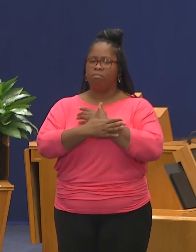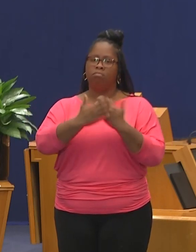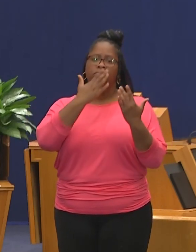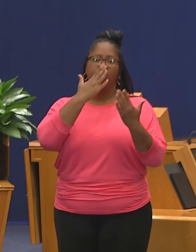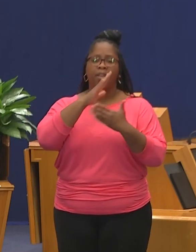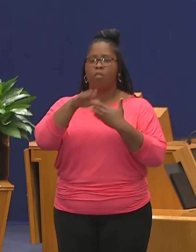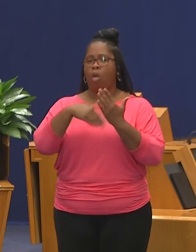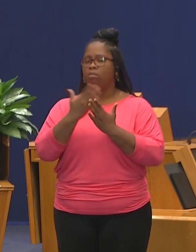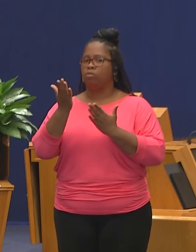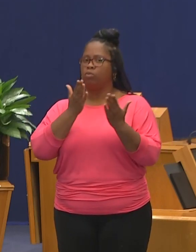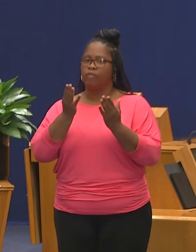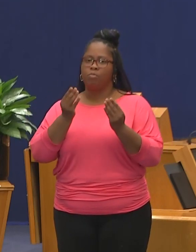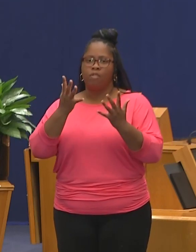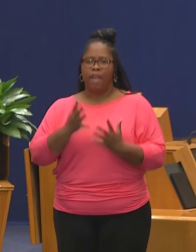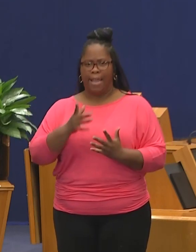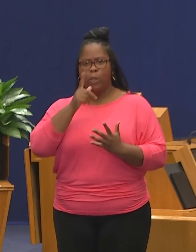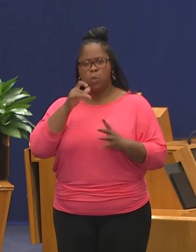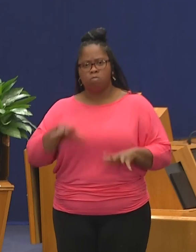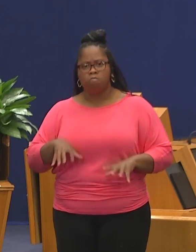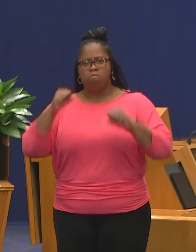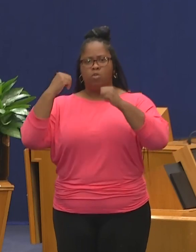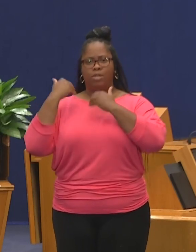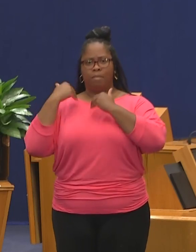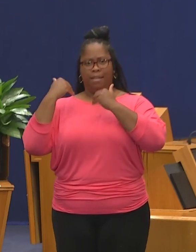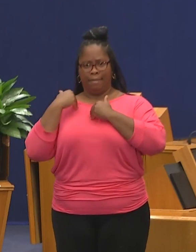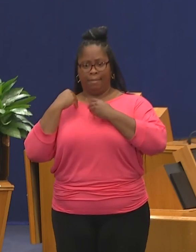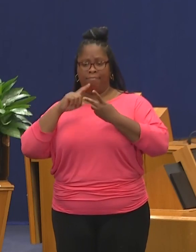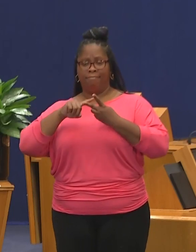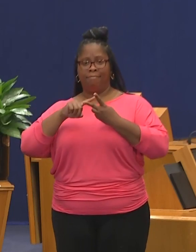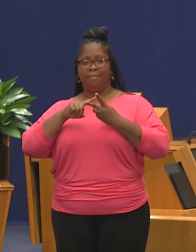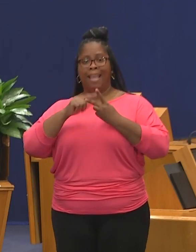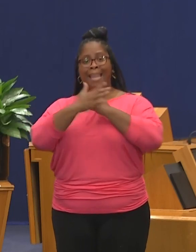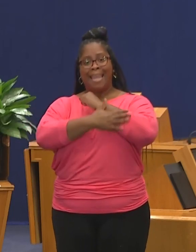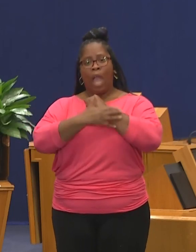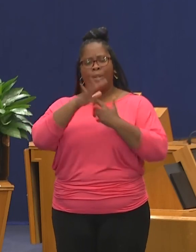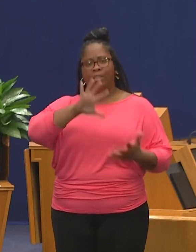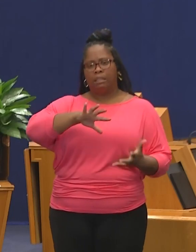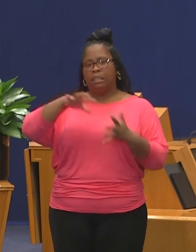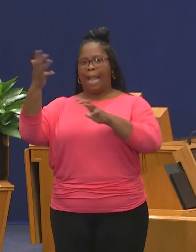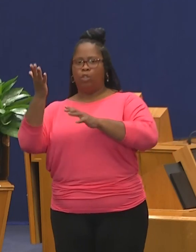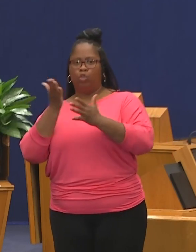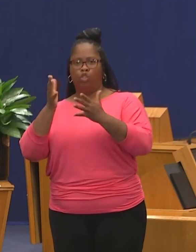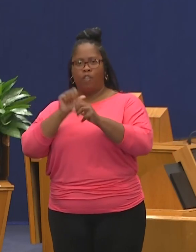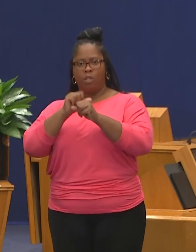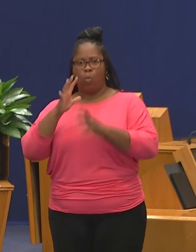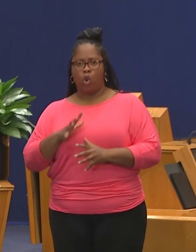COUNTY, AND WE THANK OUR SERVICE PROVIDERS FOR STEPPING UP TO THE